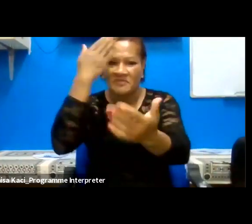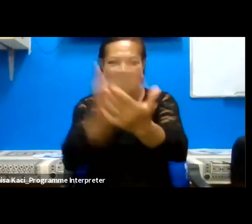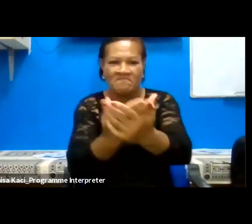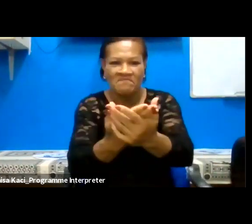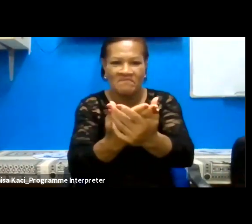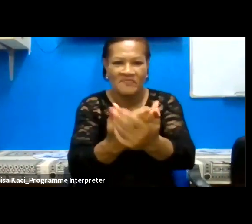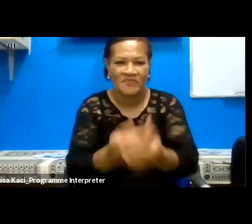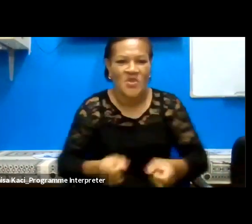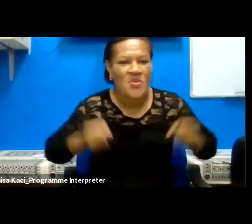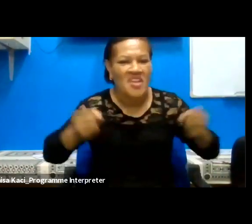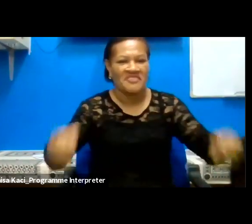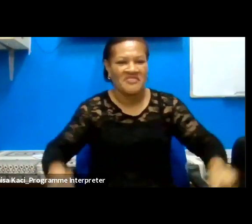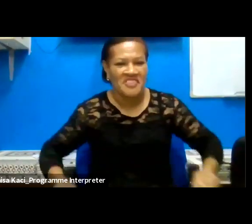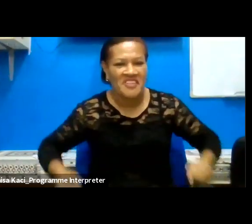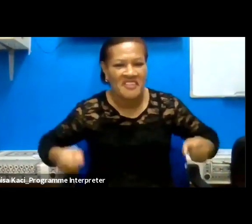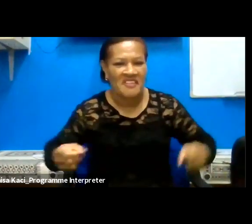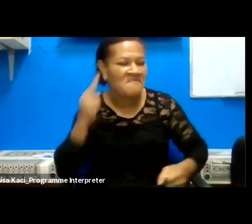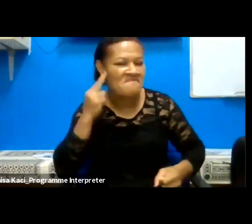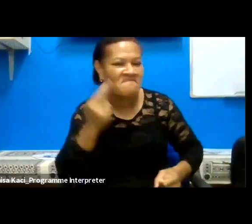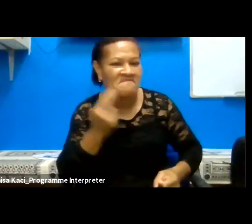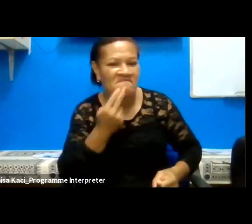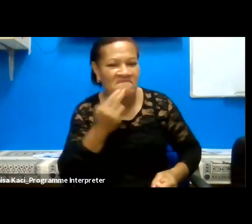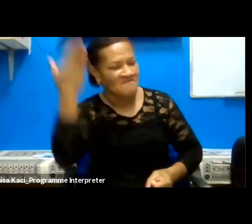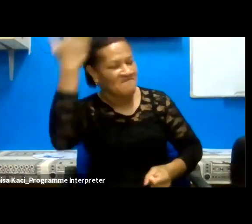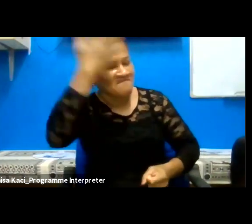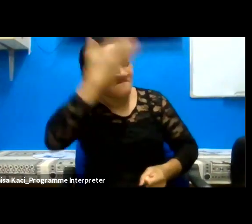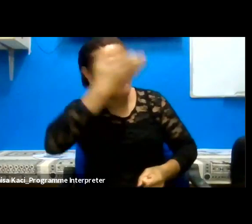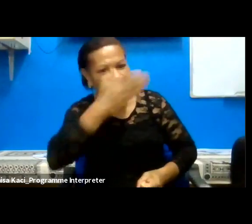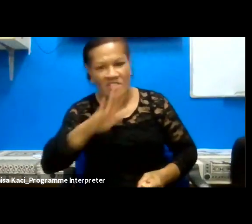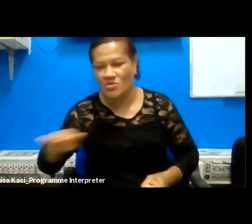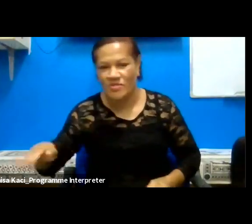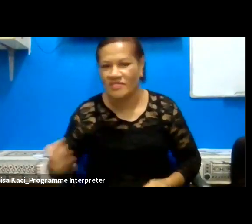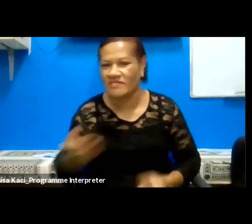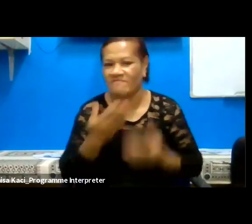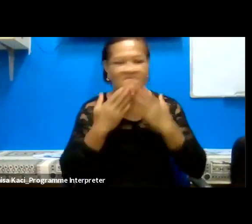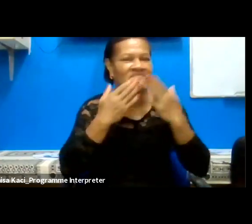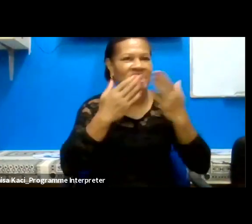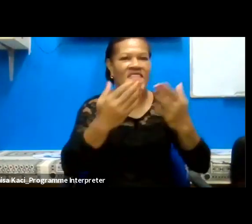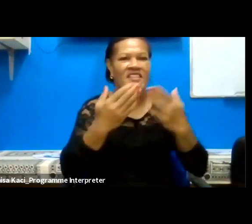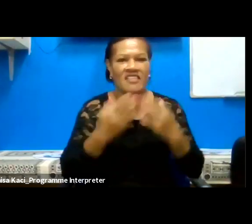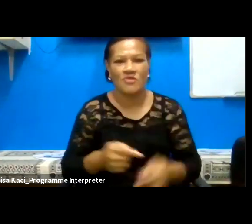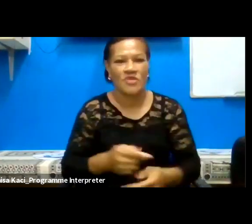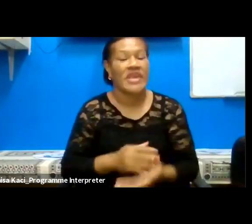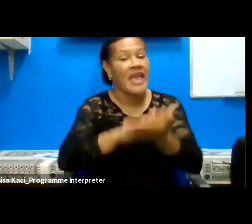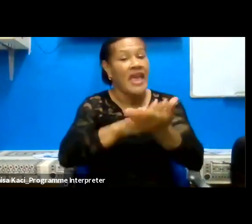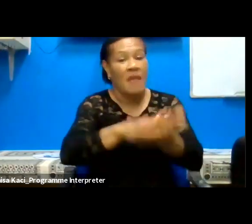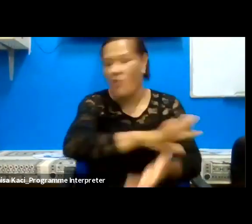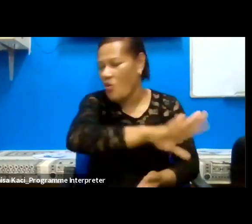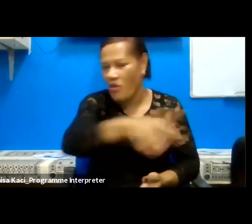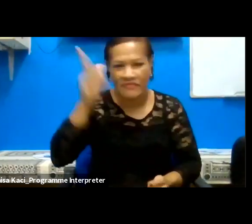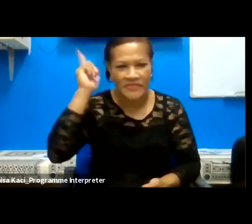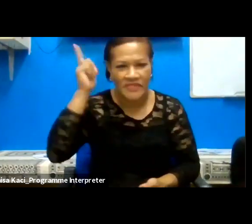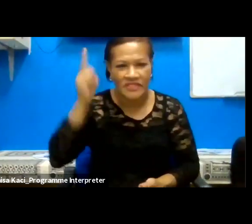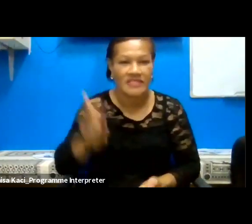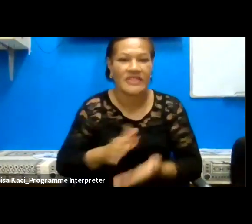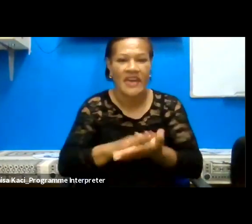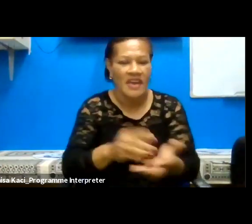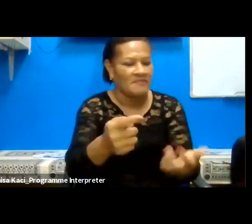in the market employment market. They're working now. Please. The ladies and gentlemen, uh those are